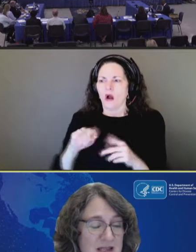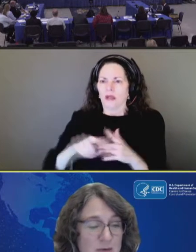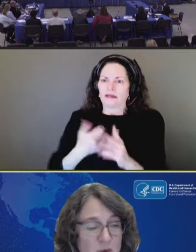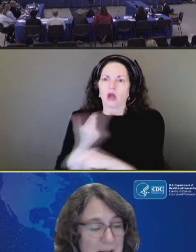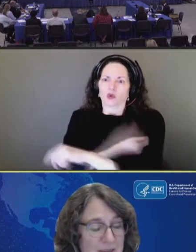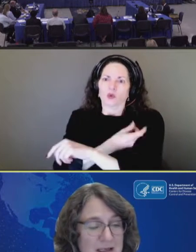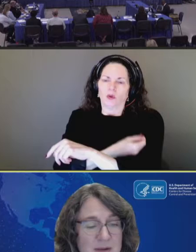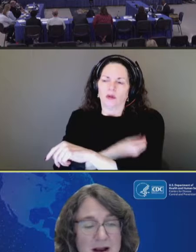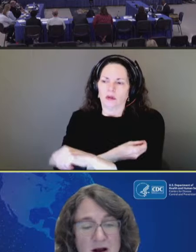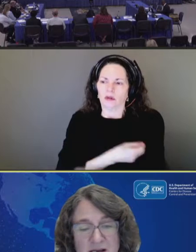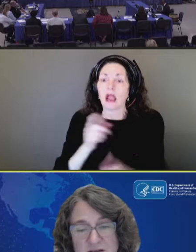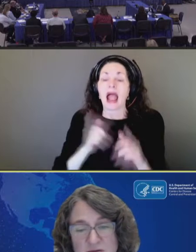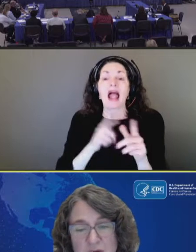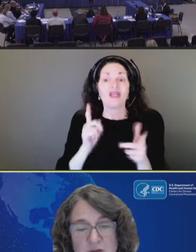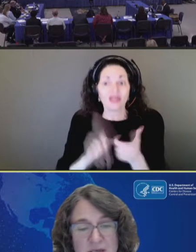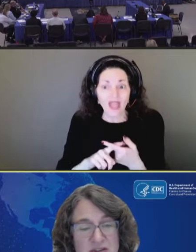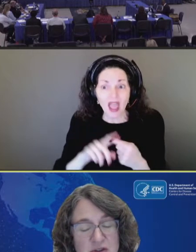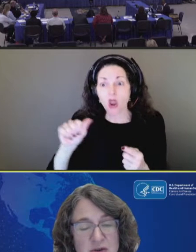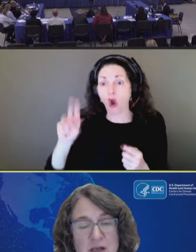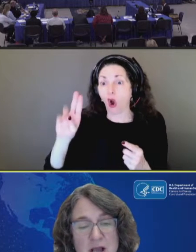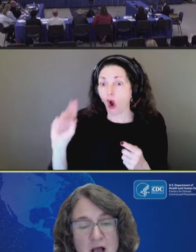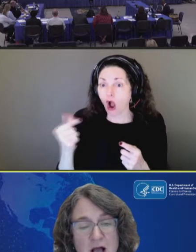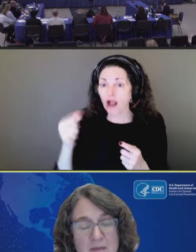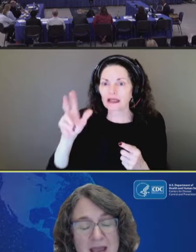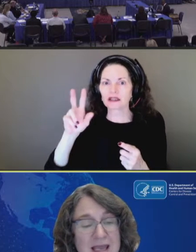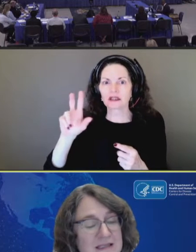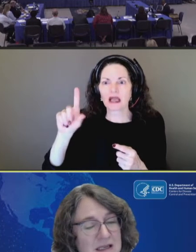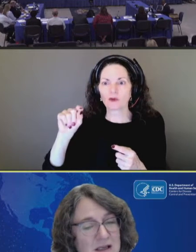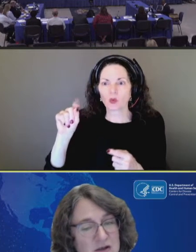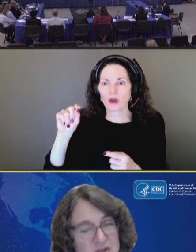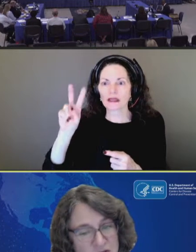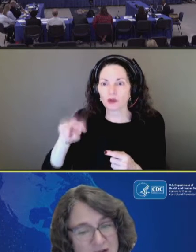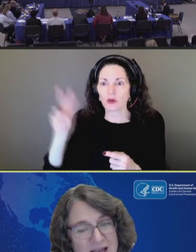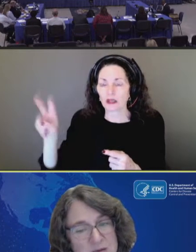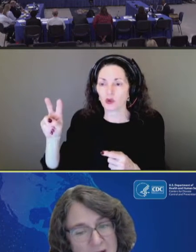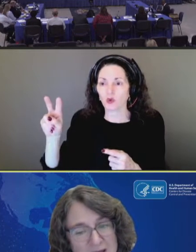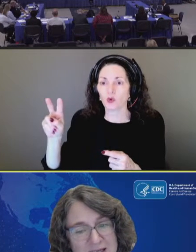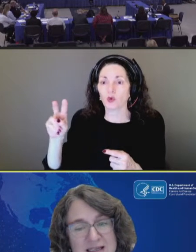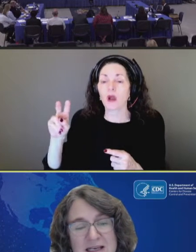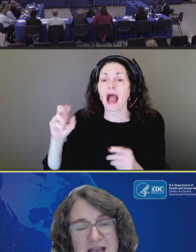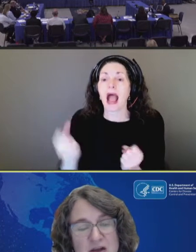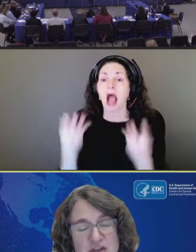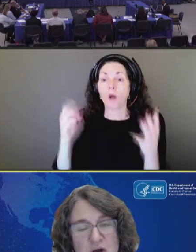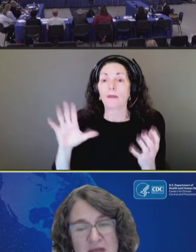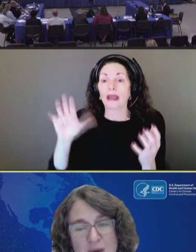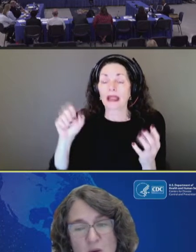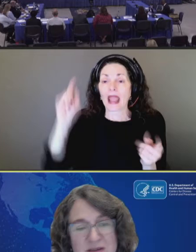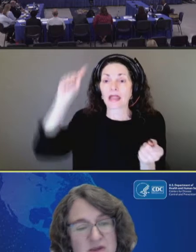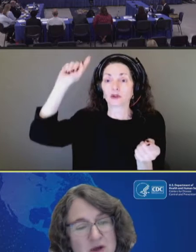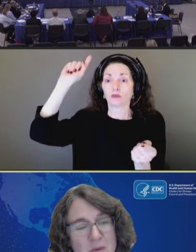decline rapidly by August of 2022. And survey and modeling data now showed that it wasn't so